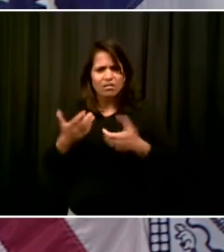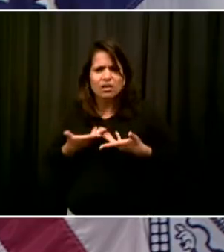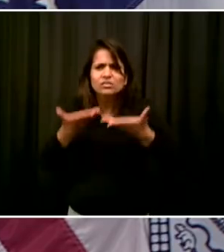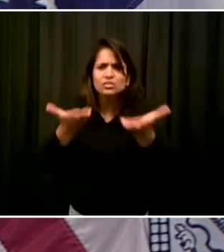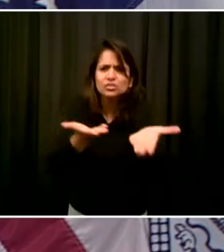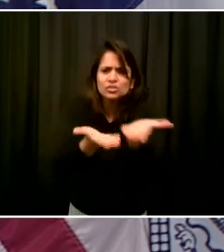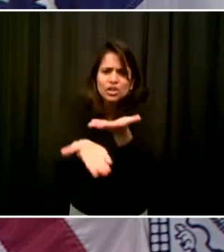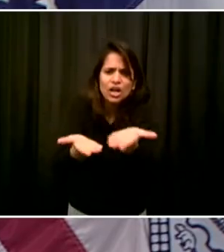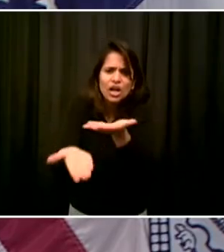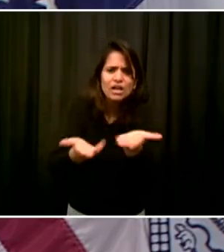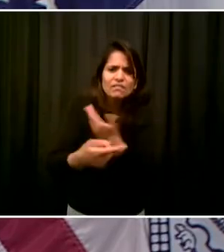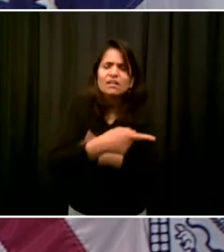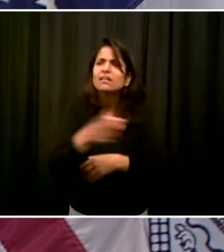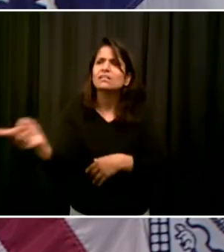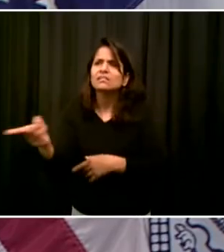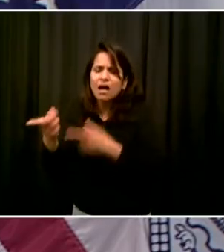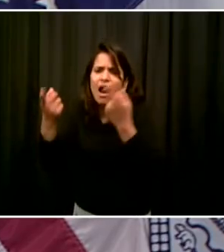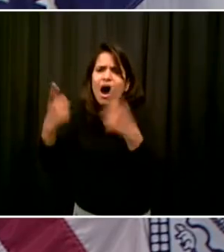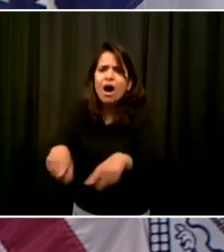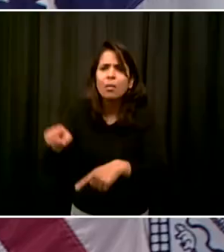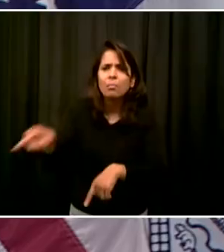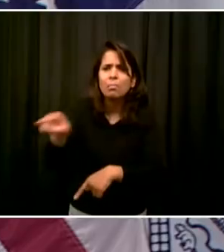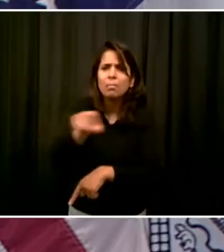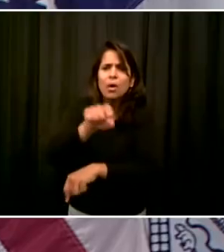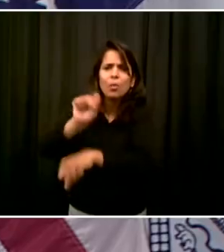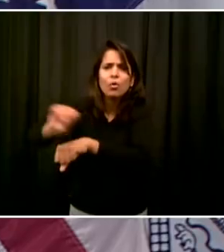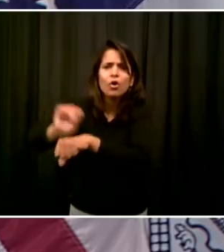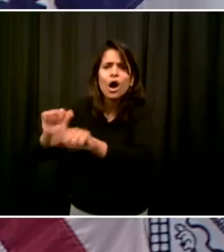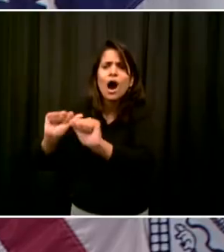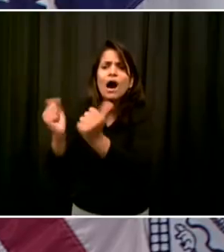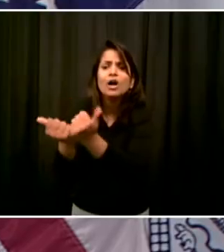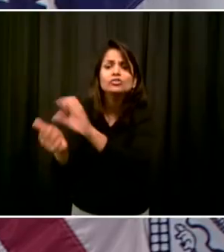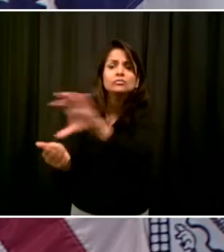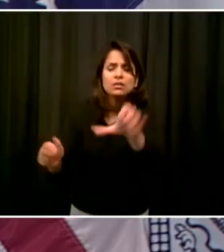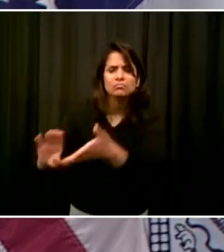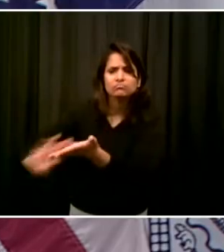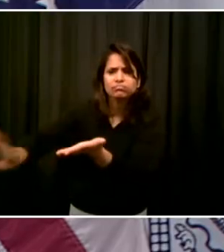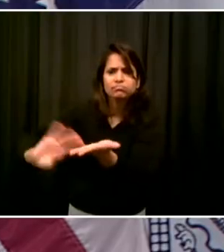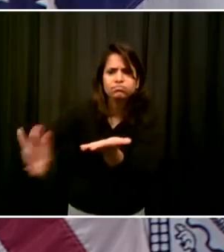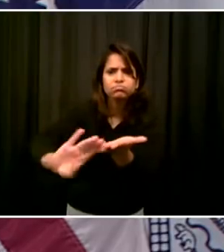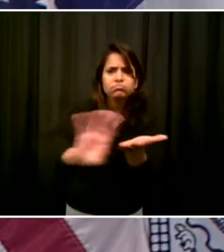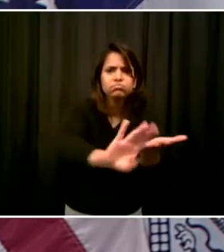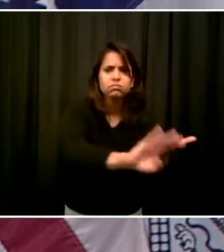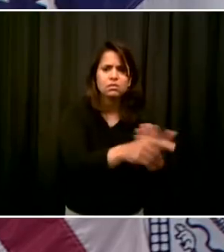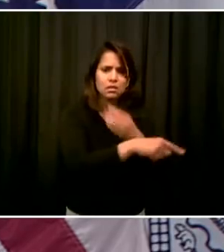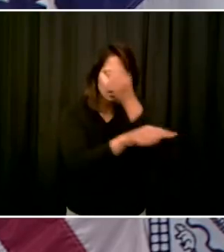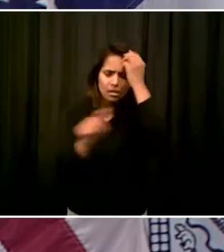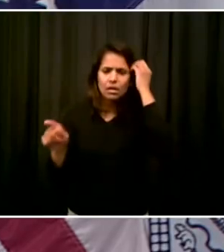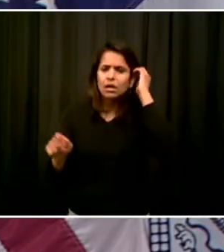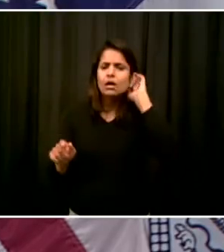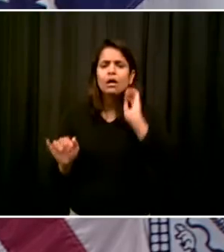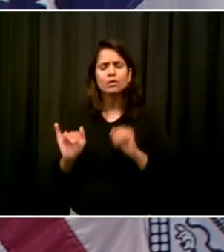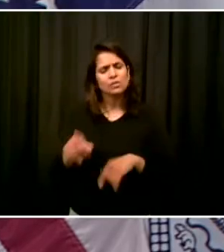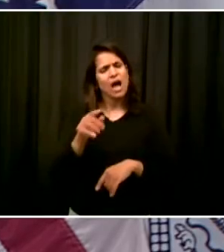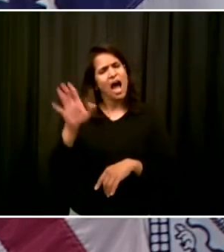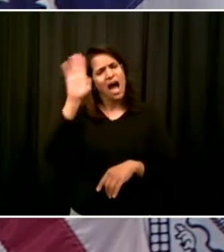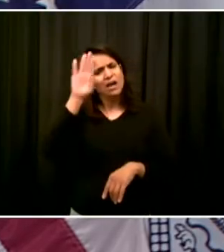THE PAIN ELSEWHERE. WHY NOT DO PAY CATS FOR OTHER CITY EMPLOYEES. I GATHER THAT LAYOFFS ARE OFF